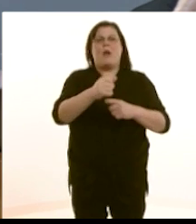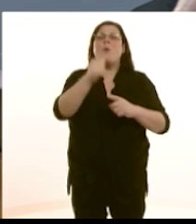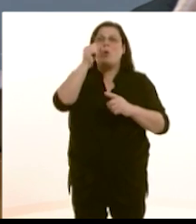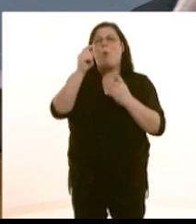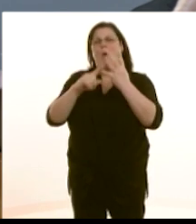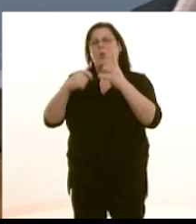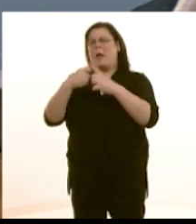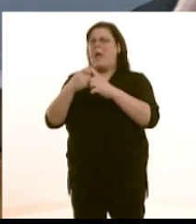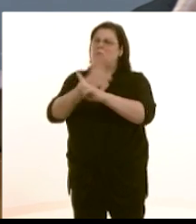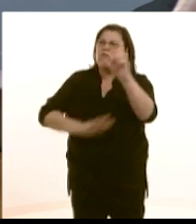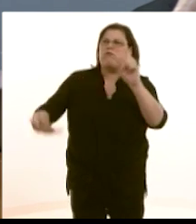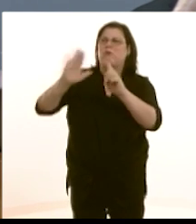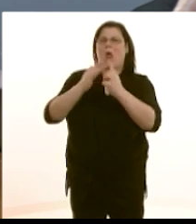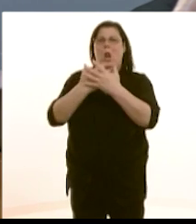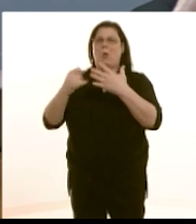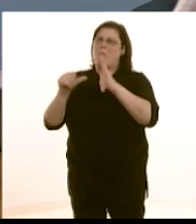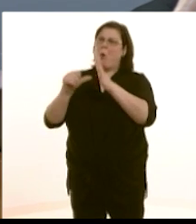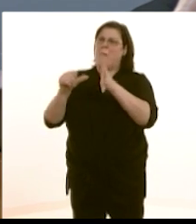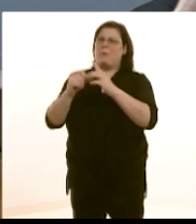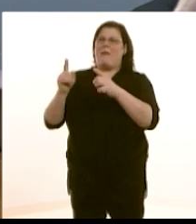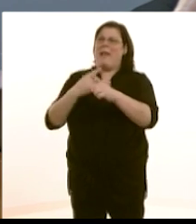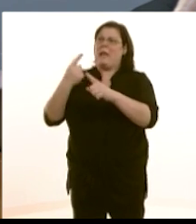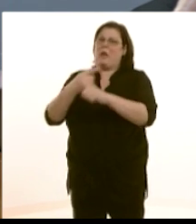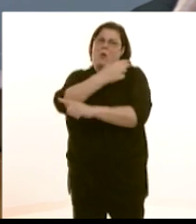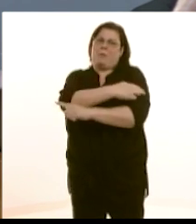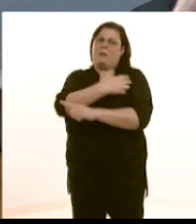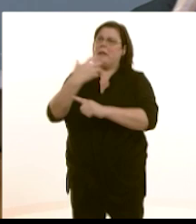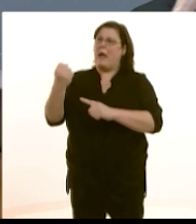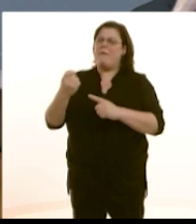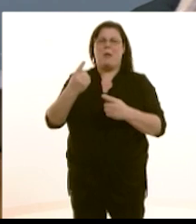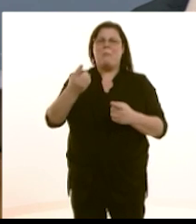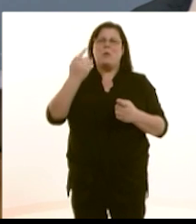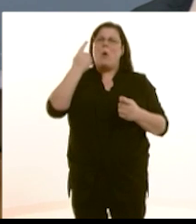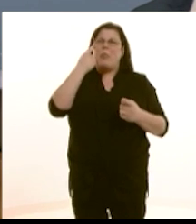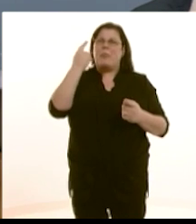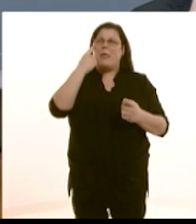A&E departments, but I do not believe that there is a single country within the United